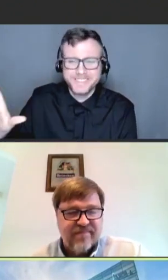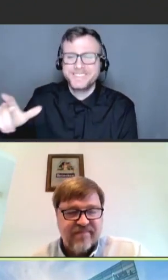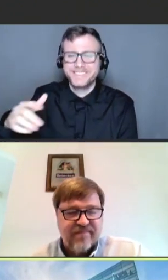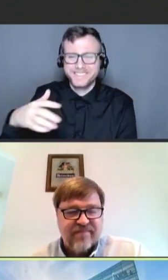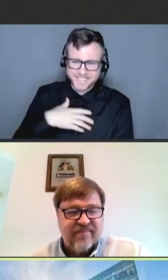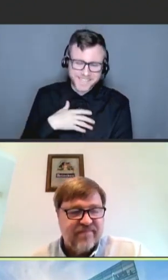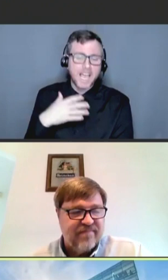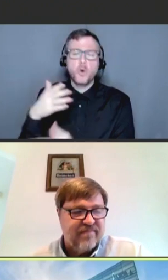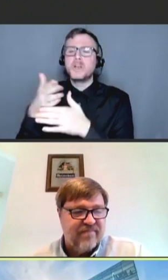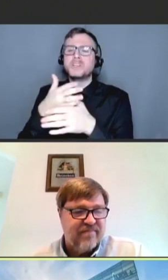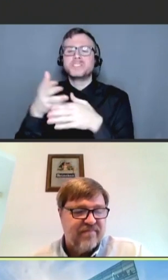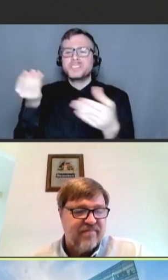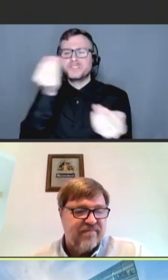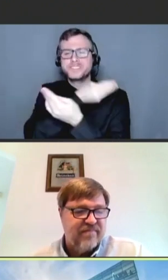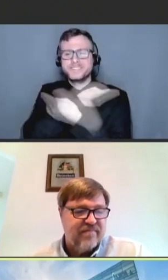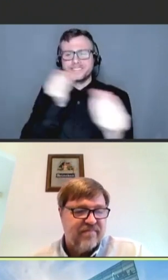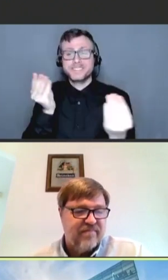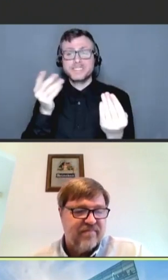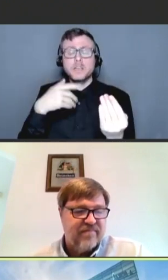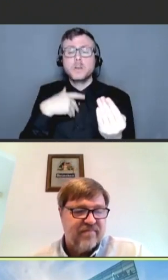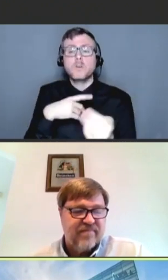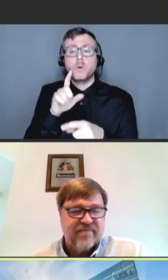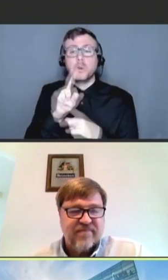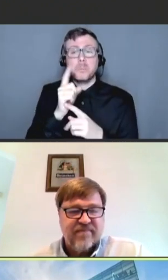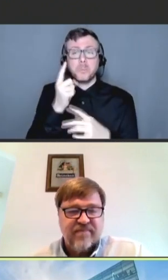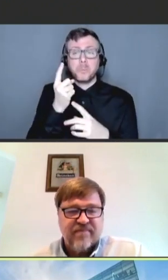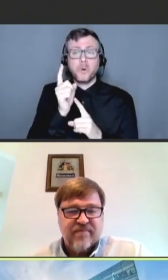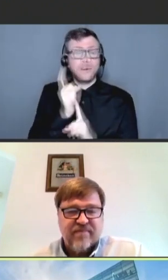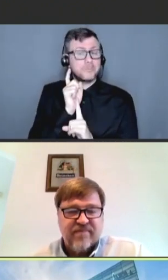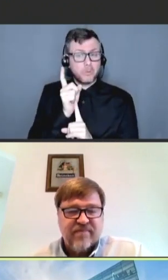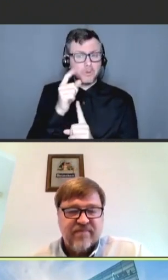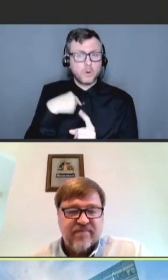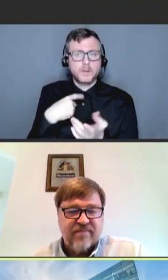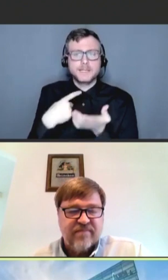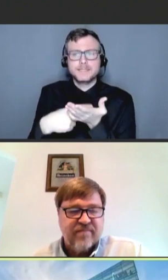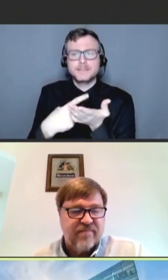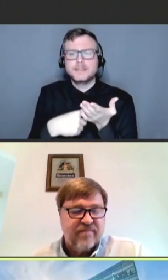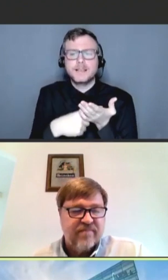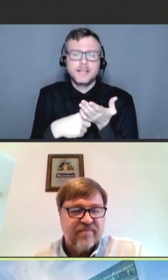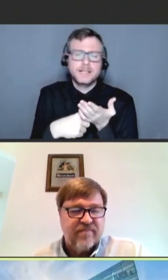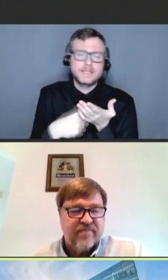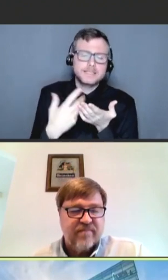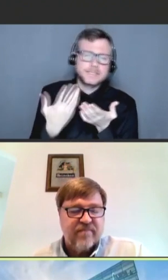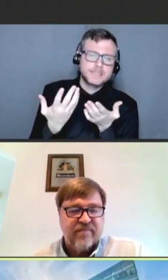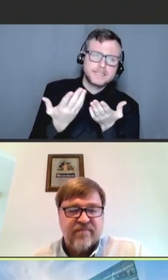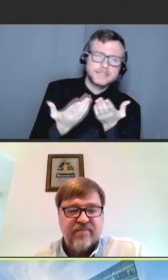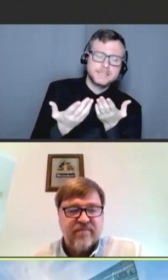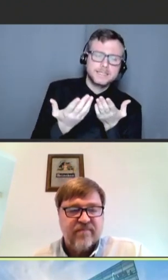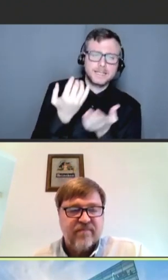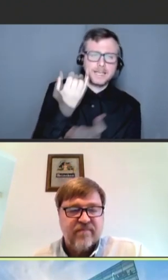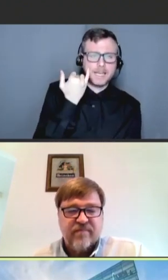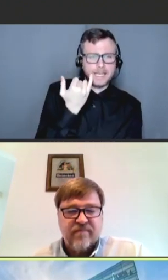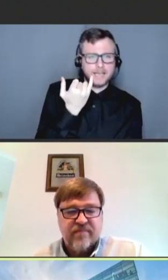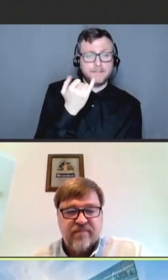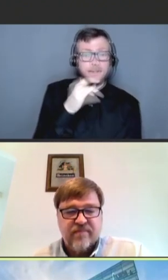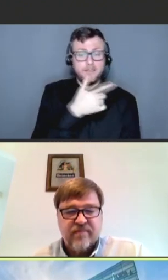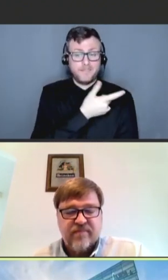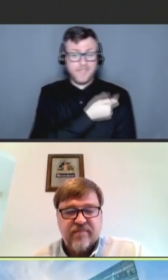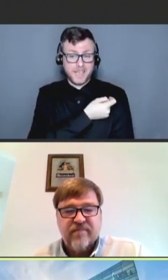people that, for a moment, we also discussed whether or not vaccines for noncommunicable